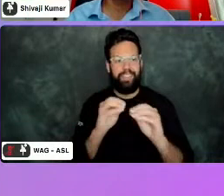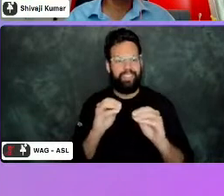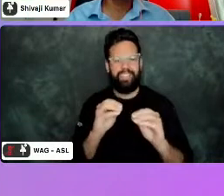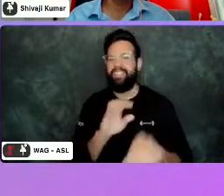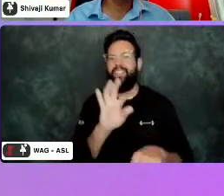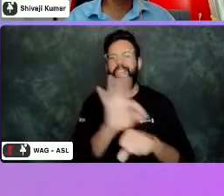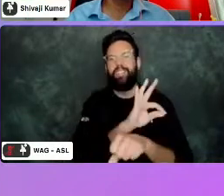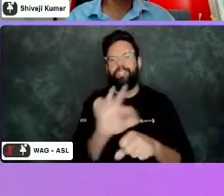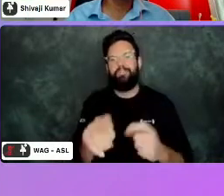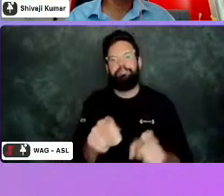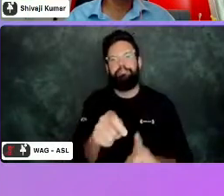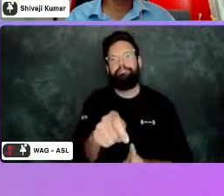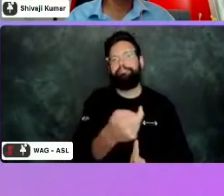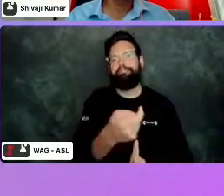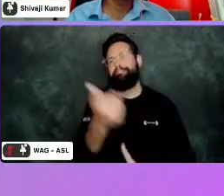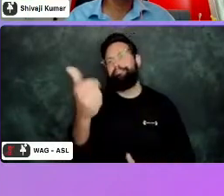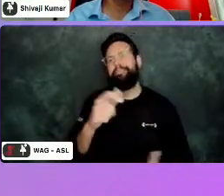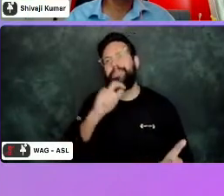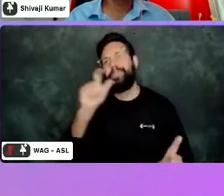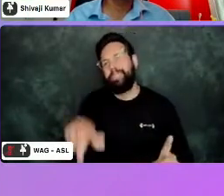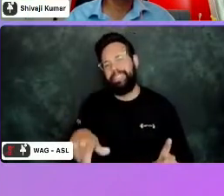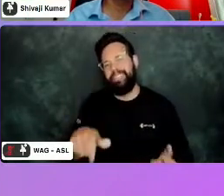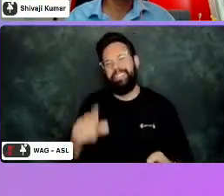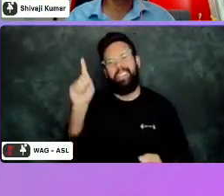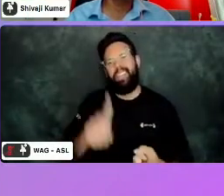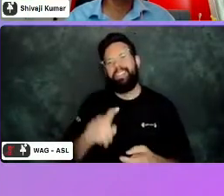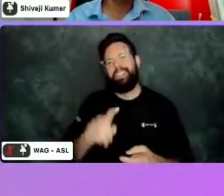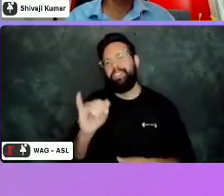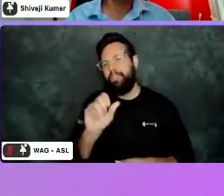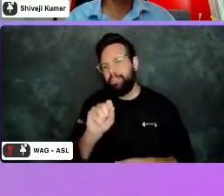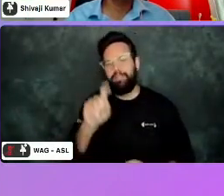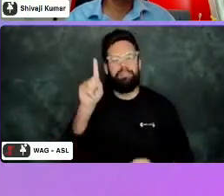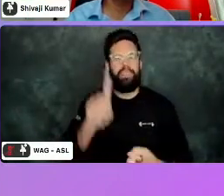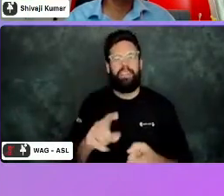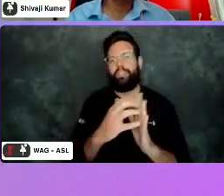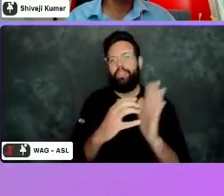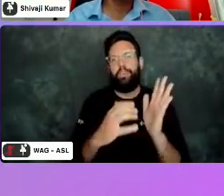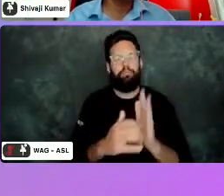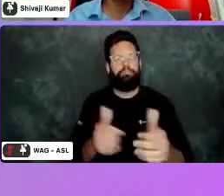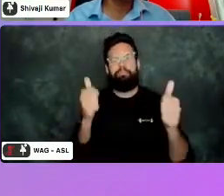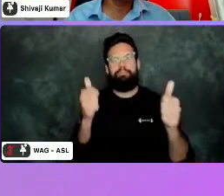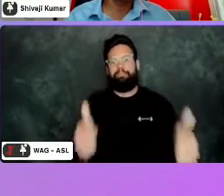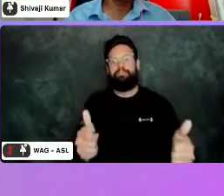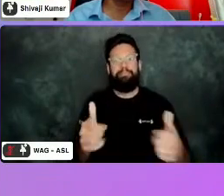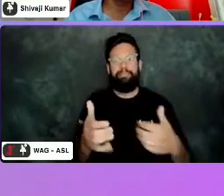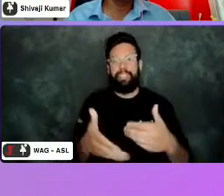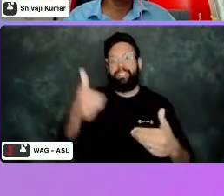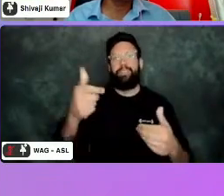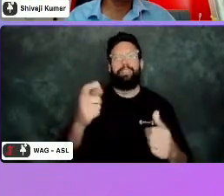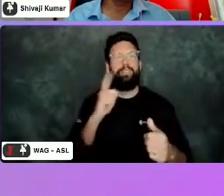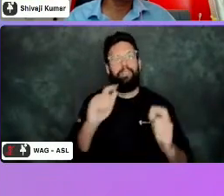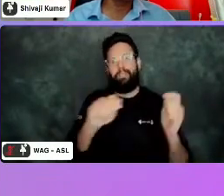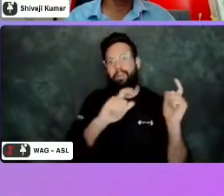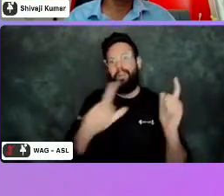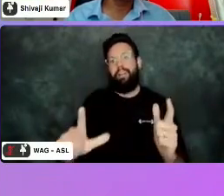Less JavaScript, less code to maintain, we're all happy. Hooray. So we fixed all of our keyboard tool issues.